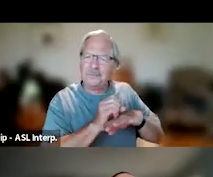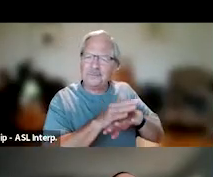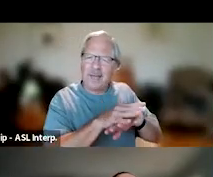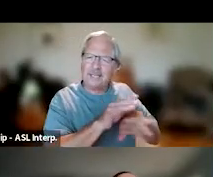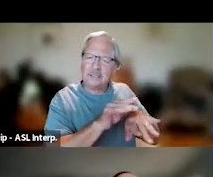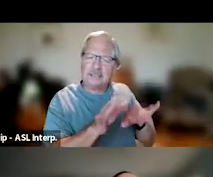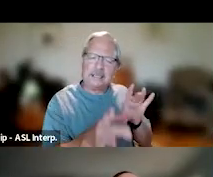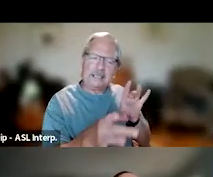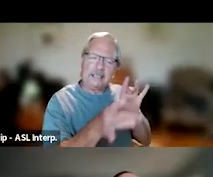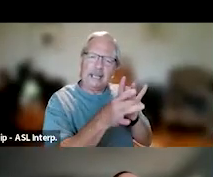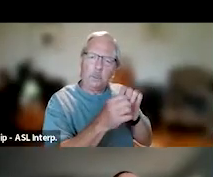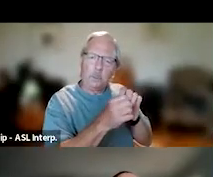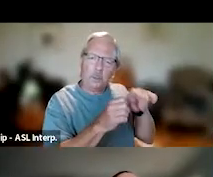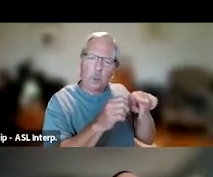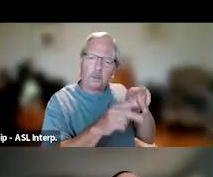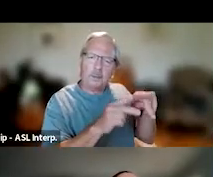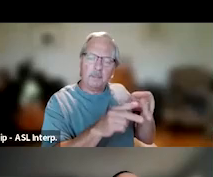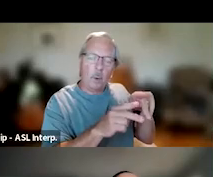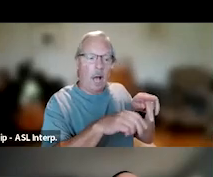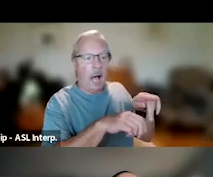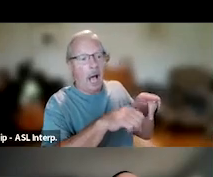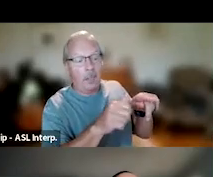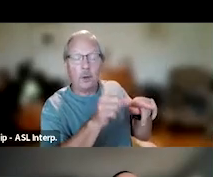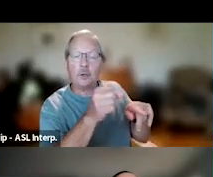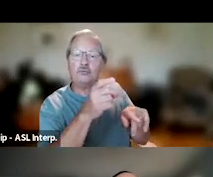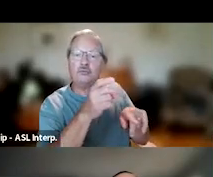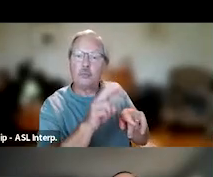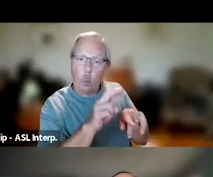with those fellow SOAR caseworkers, veterans or otherwise?